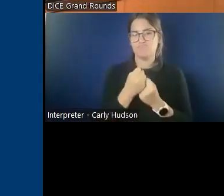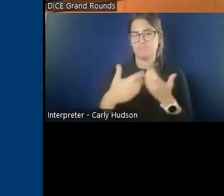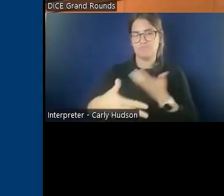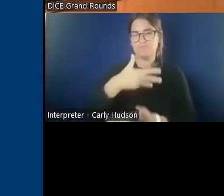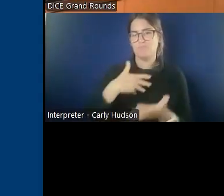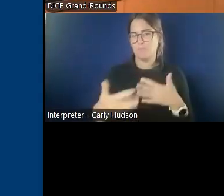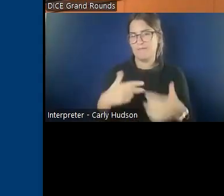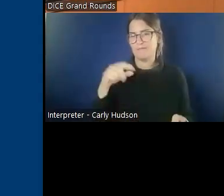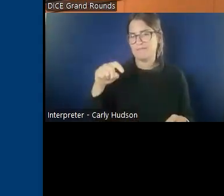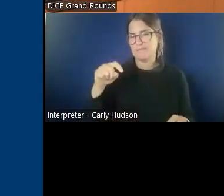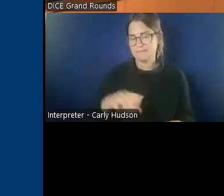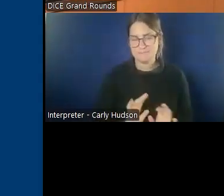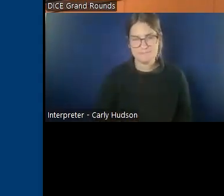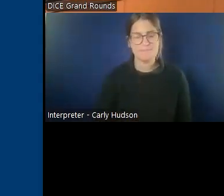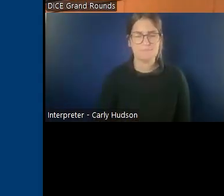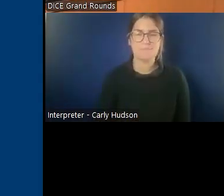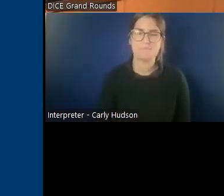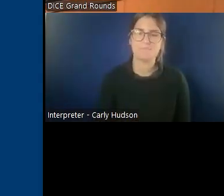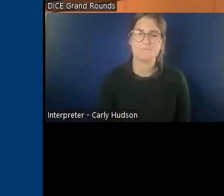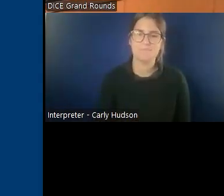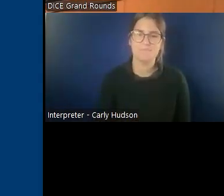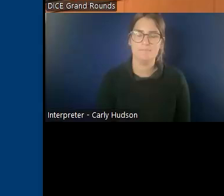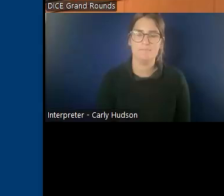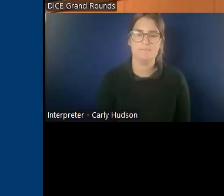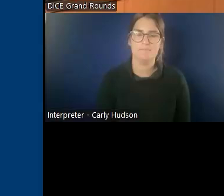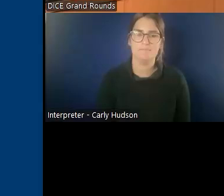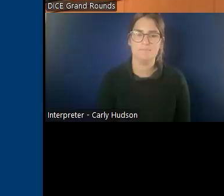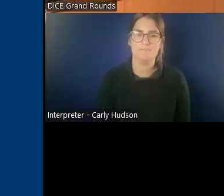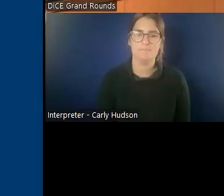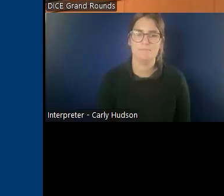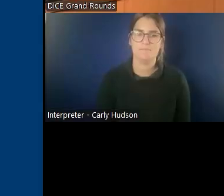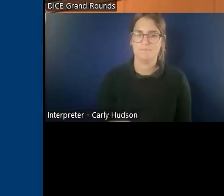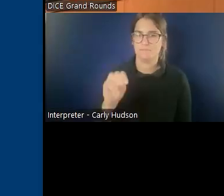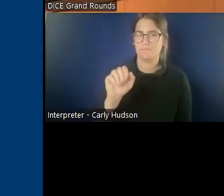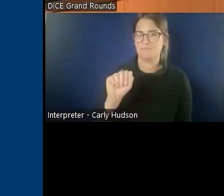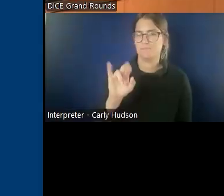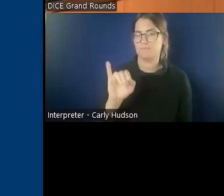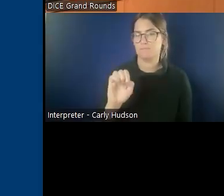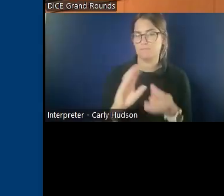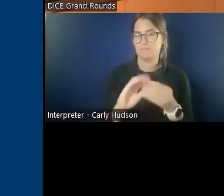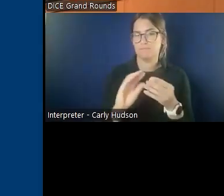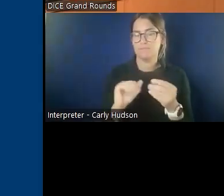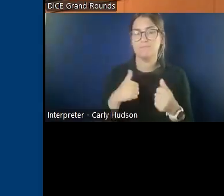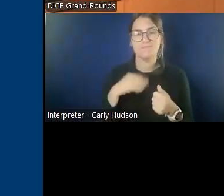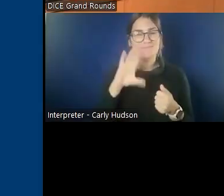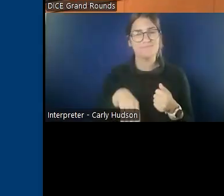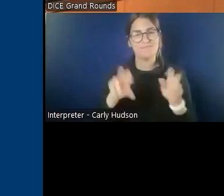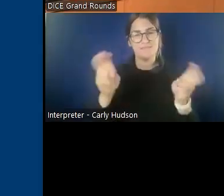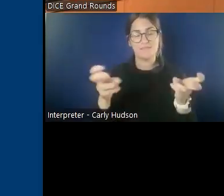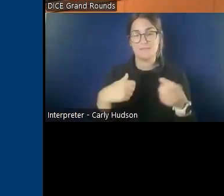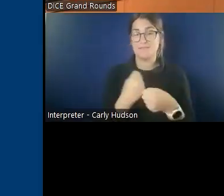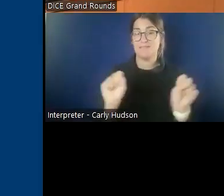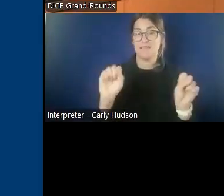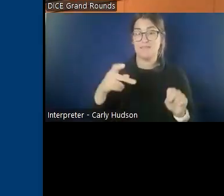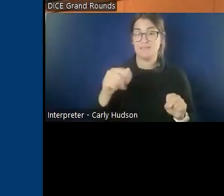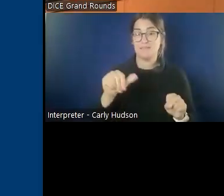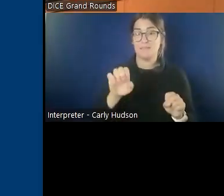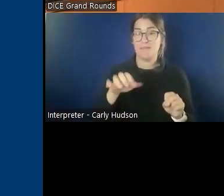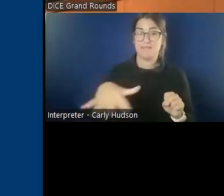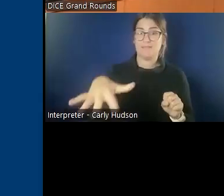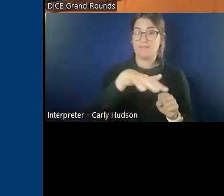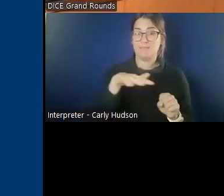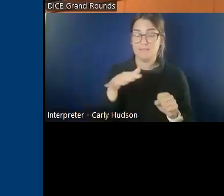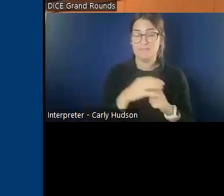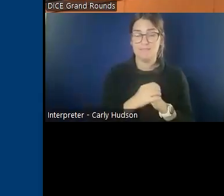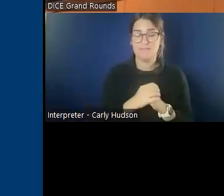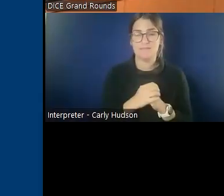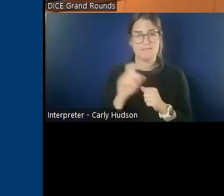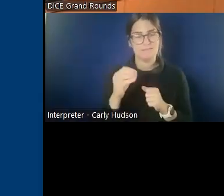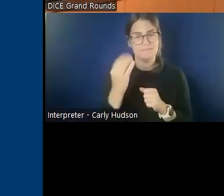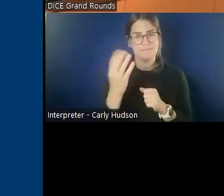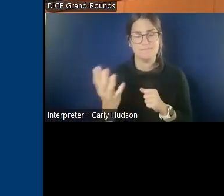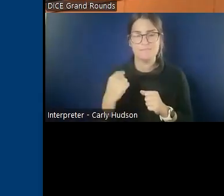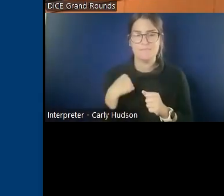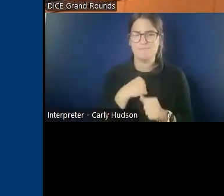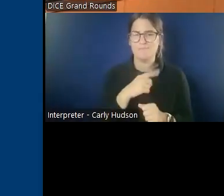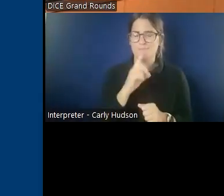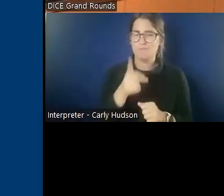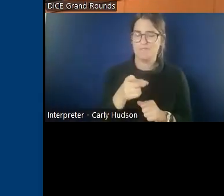so I know where the theme is safe spaces and I have to say that we've really created such